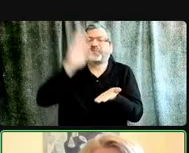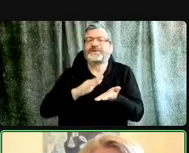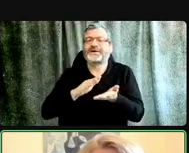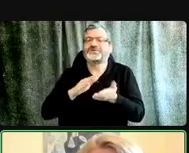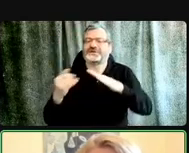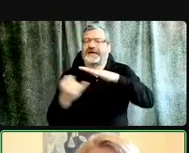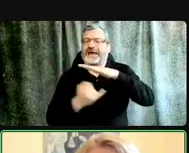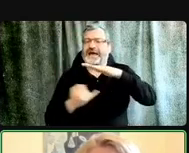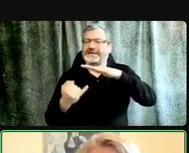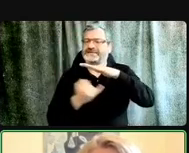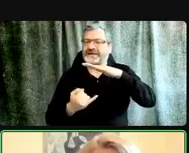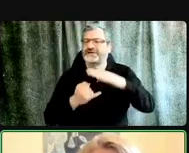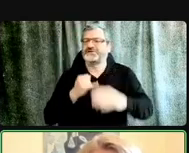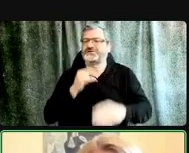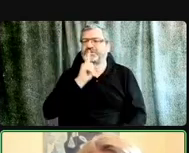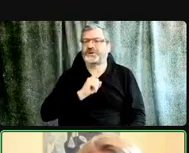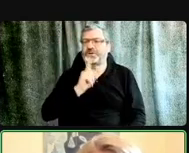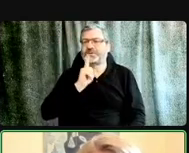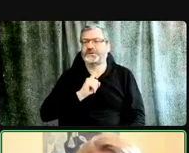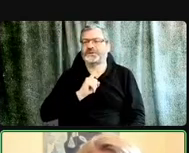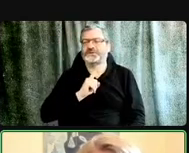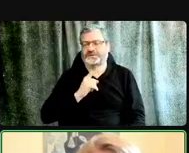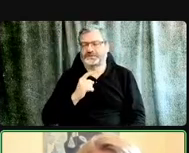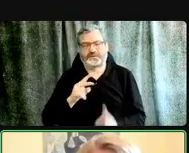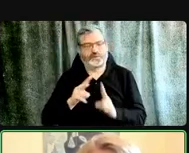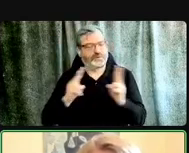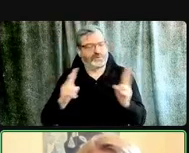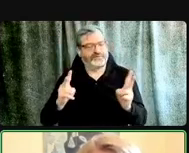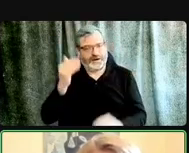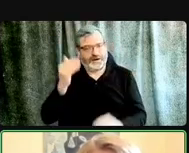cognizant of, especially during the pandemic.